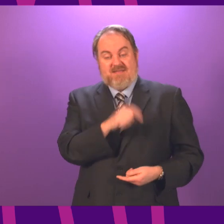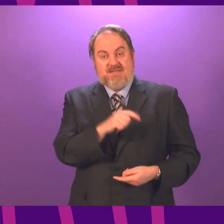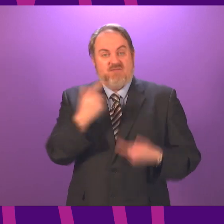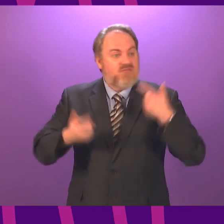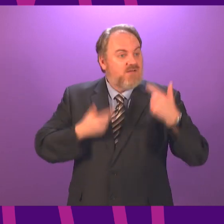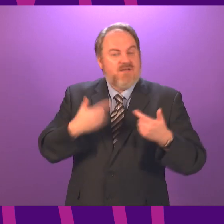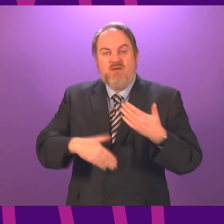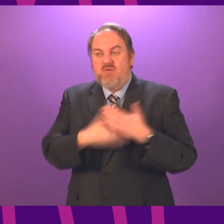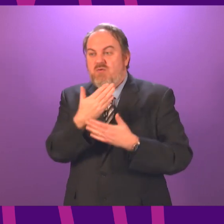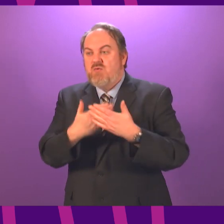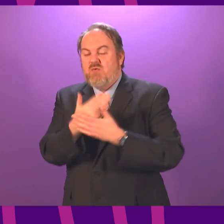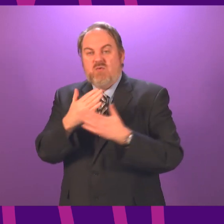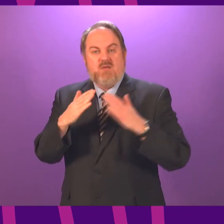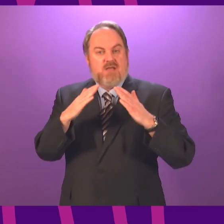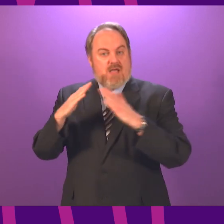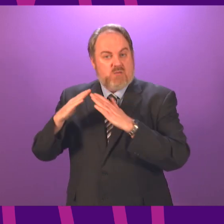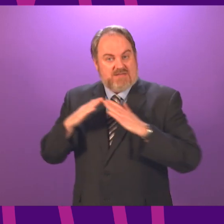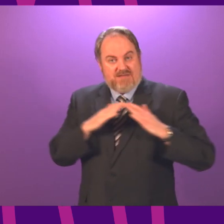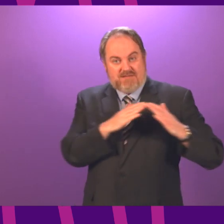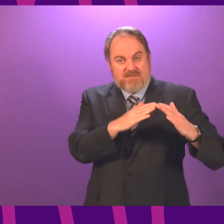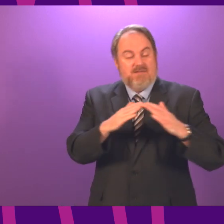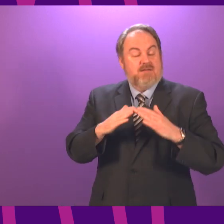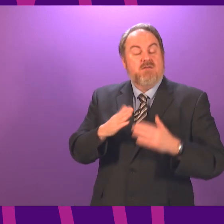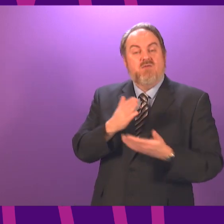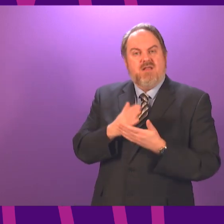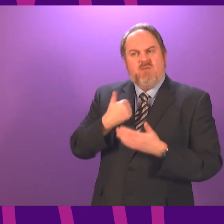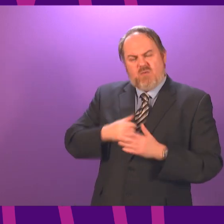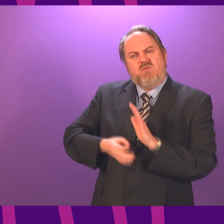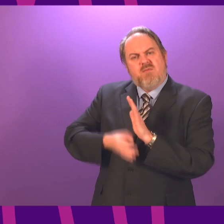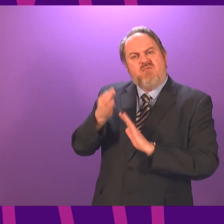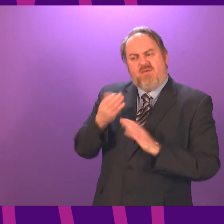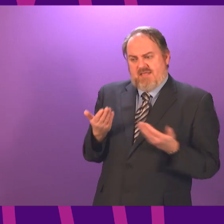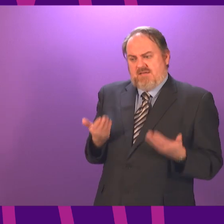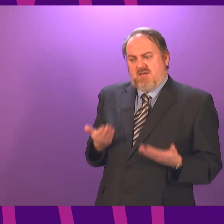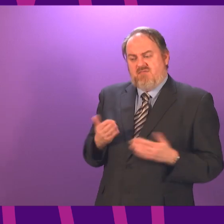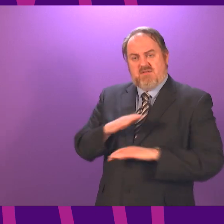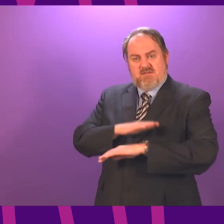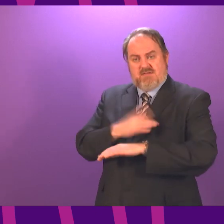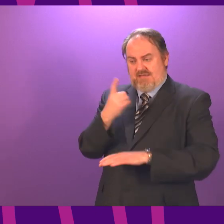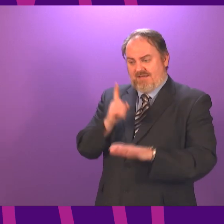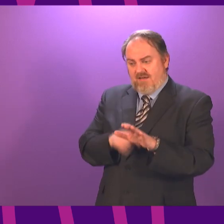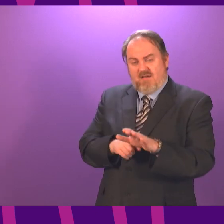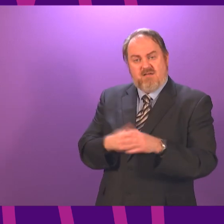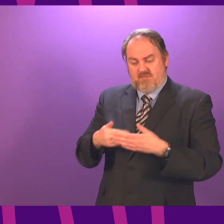We want to do more and will do whatever we can in this budget and—if we are still in